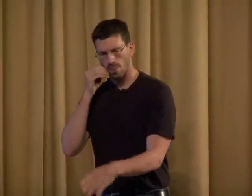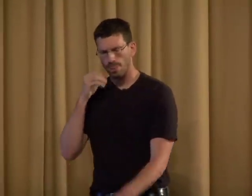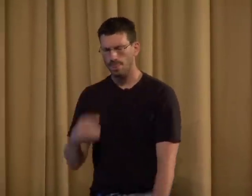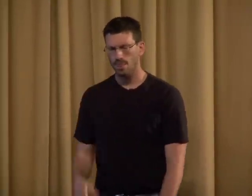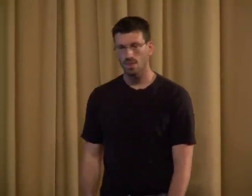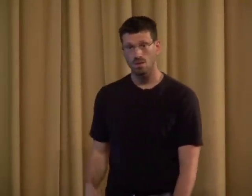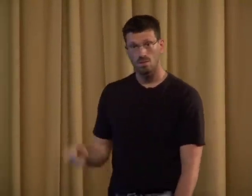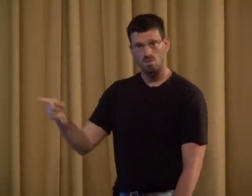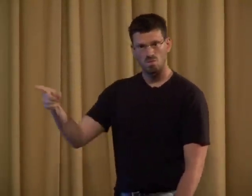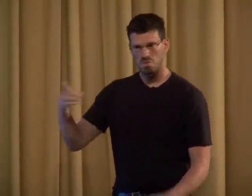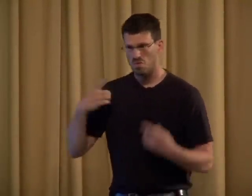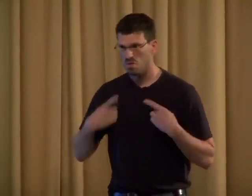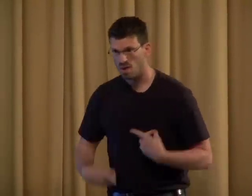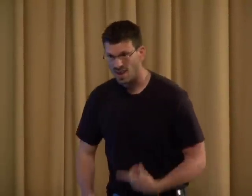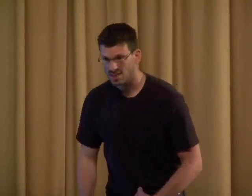I'd visit him at home...and was he depressed? Not. At. All. He was sooo happy.